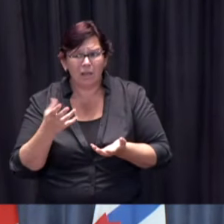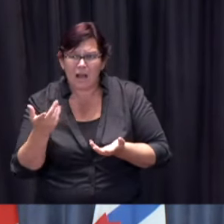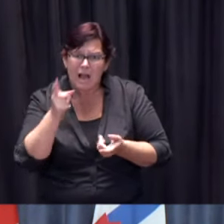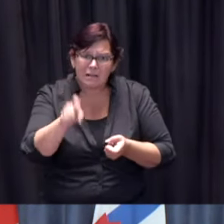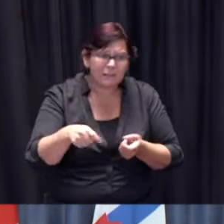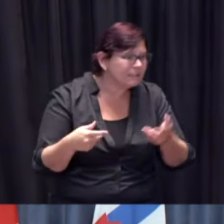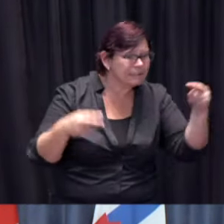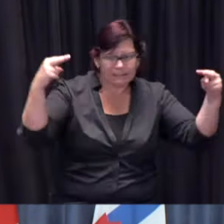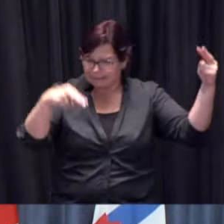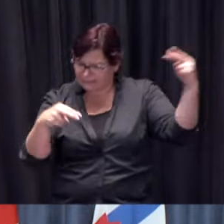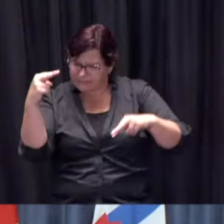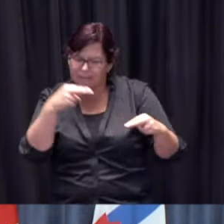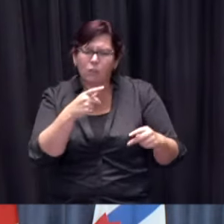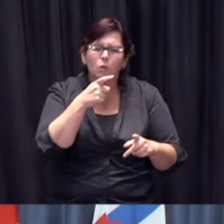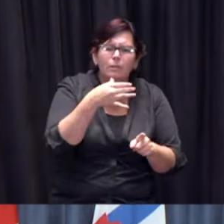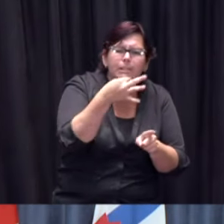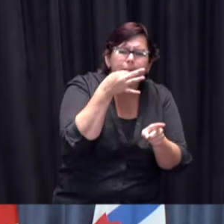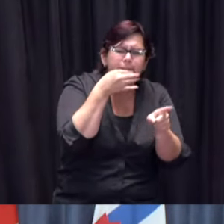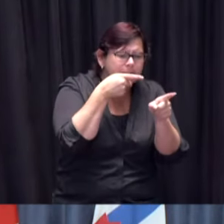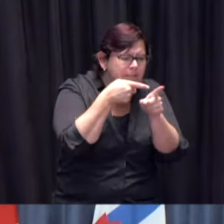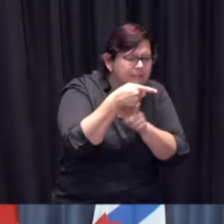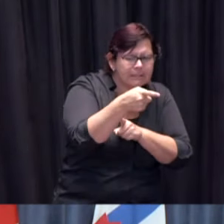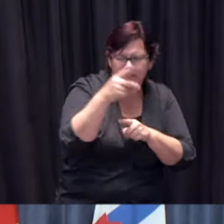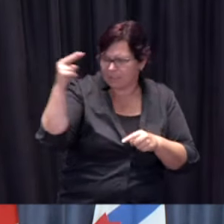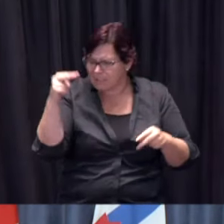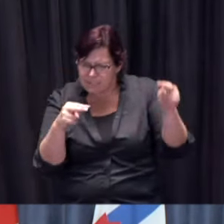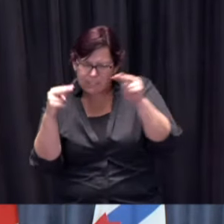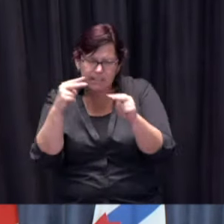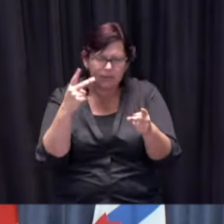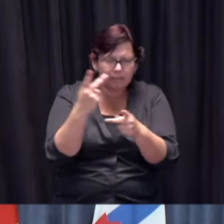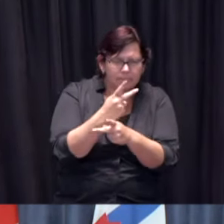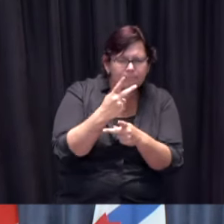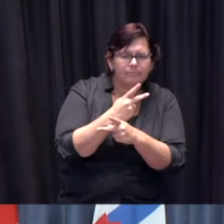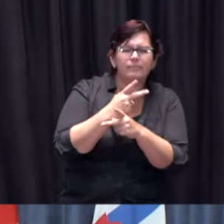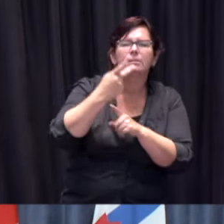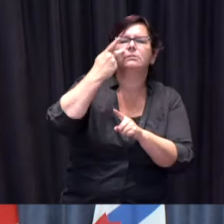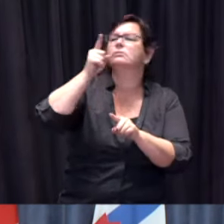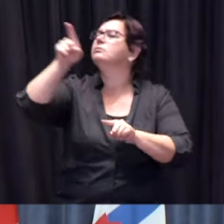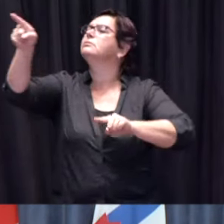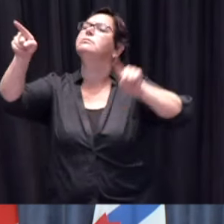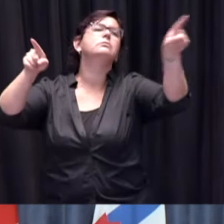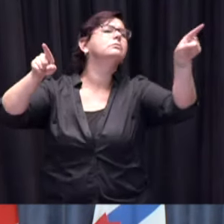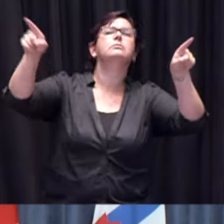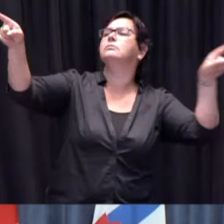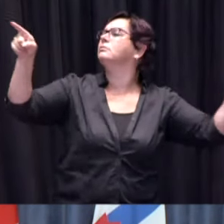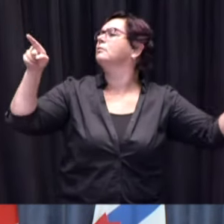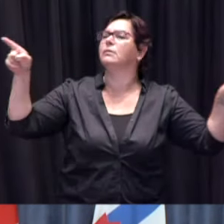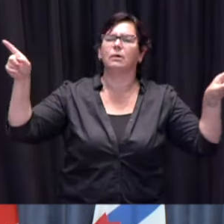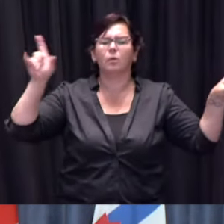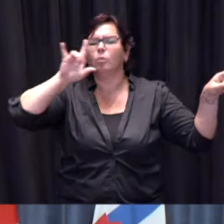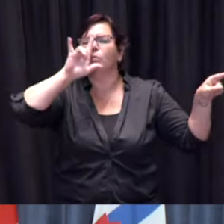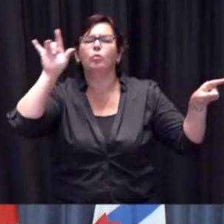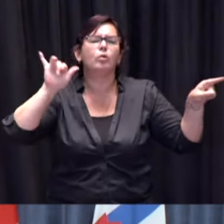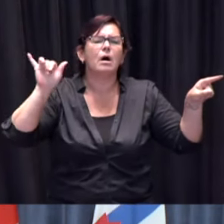And, we look importantly to other jurisdictions both to their successes as well as their struggles.